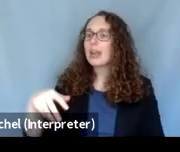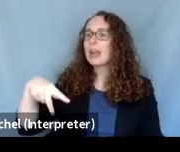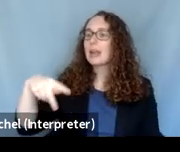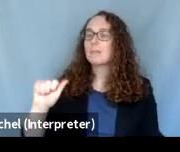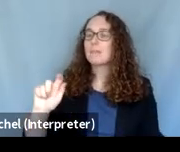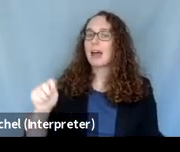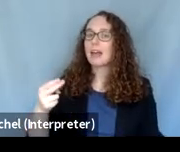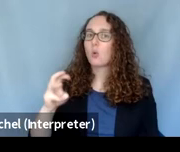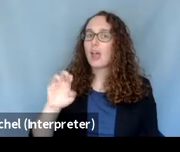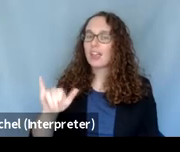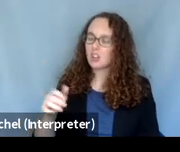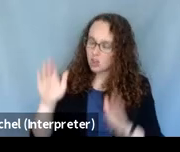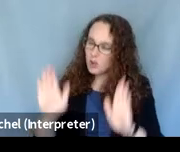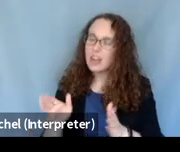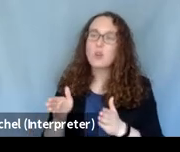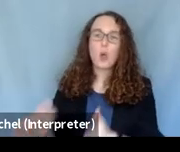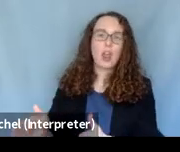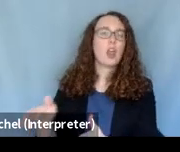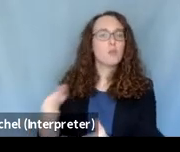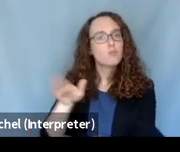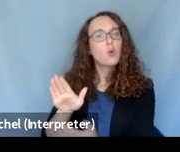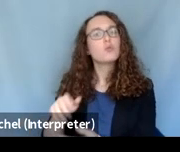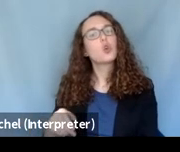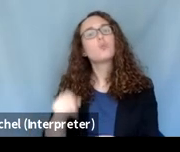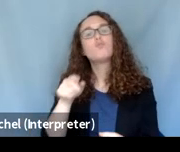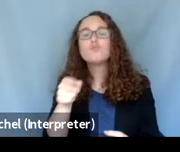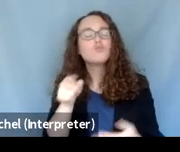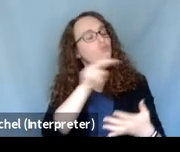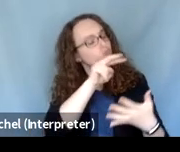good to you.